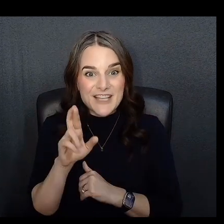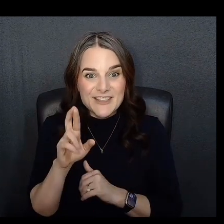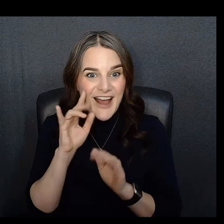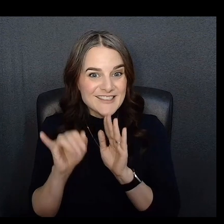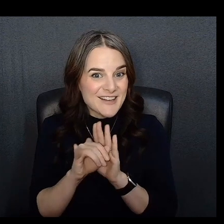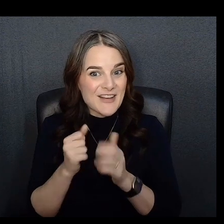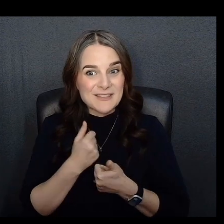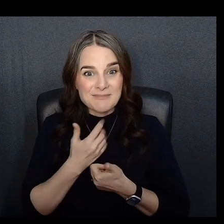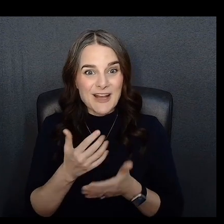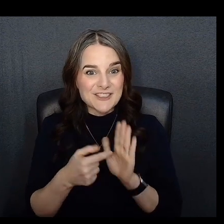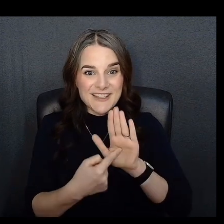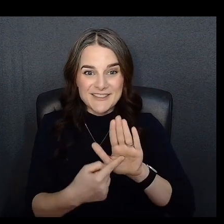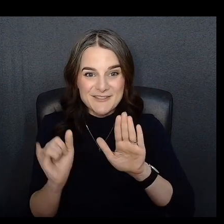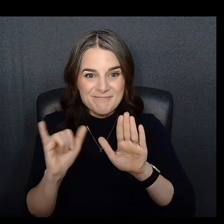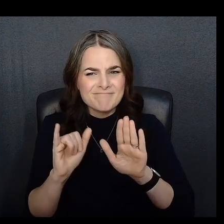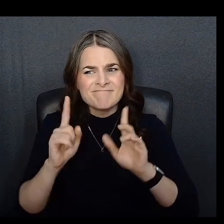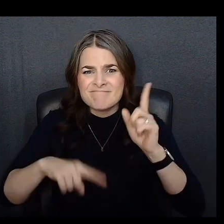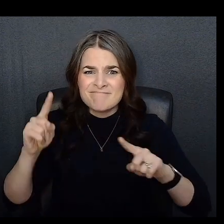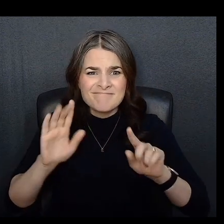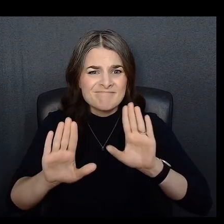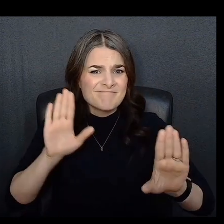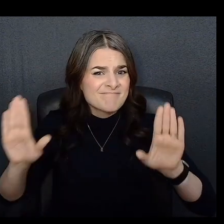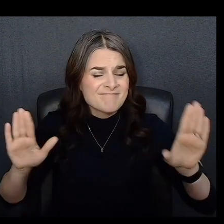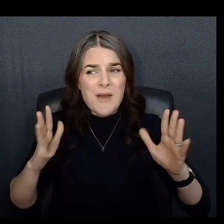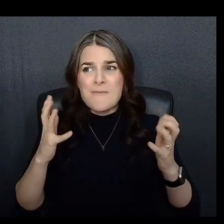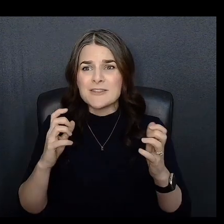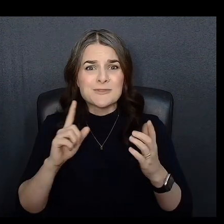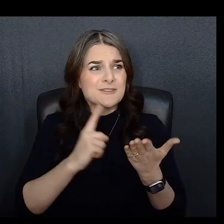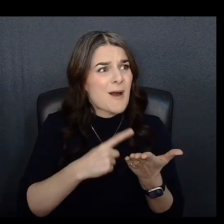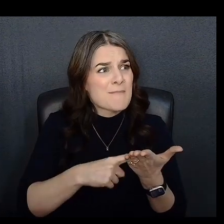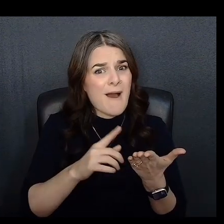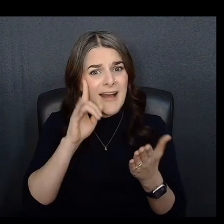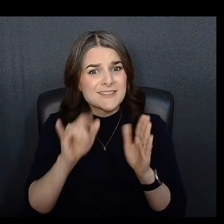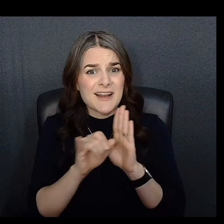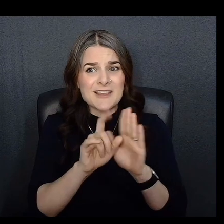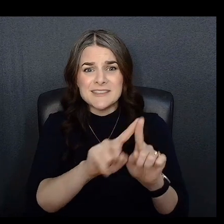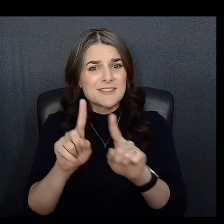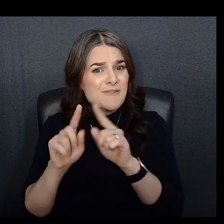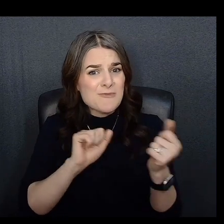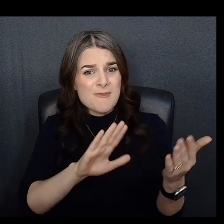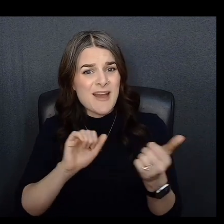want to be able to talk about our identity, and so it's good to have that vocabulary included